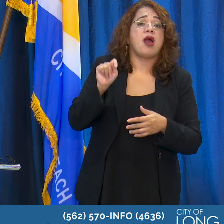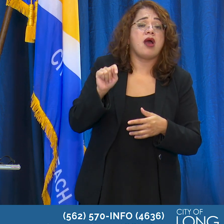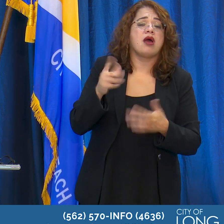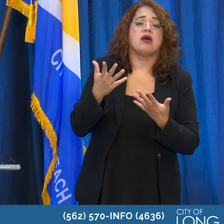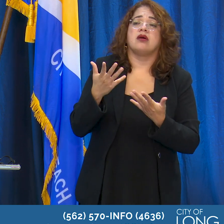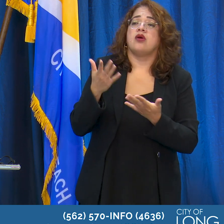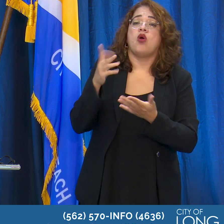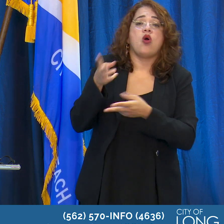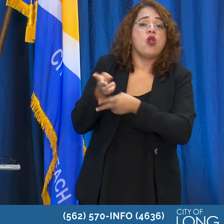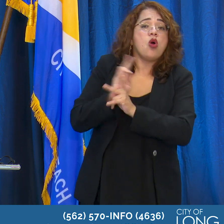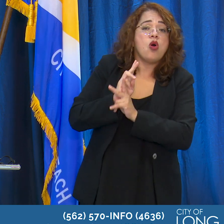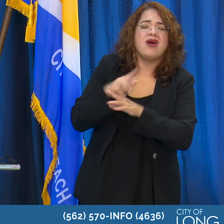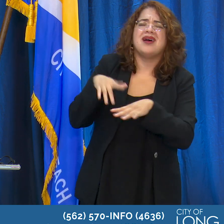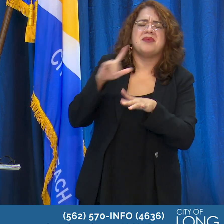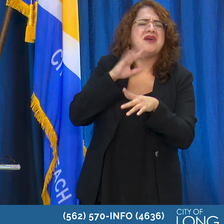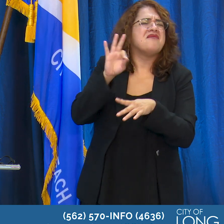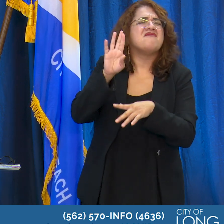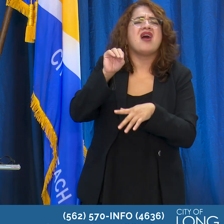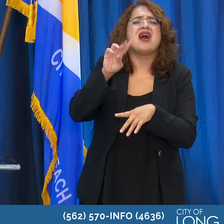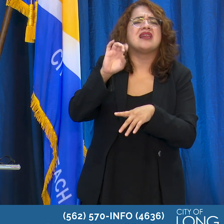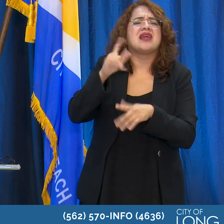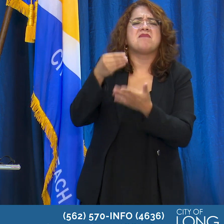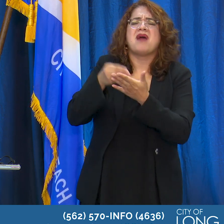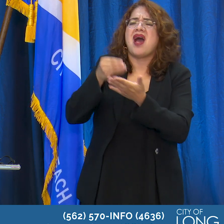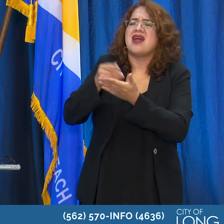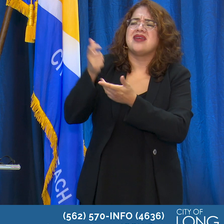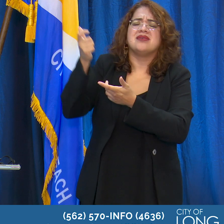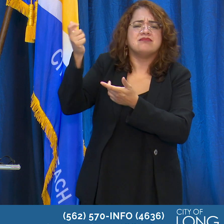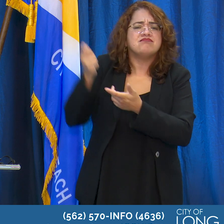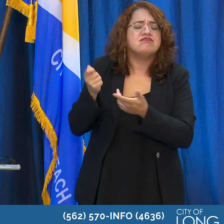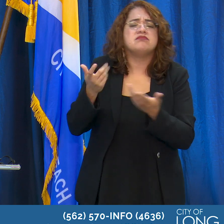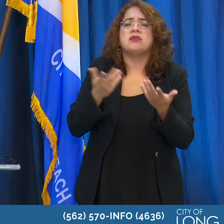pieces of the CARES Act funding so it might be that you apply for